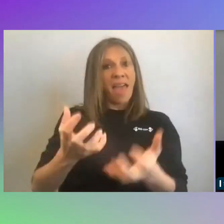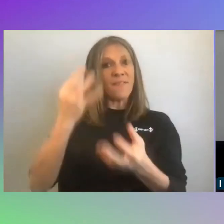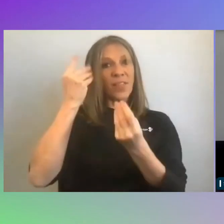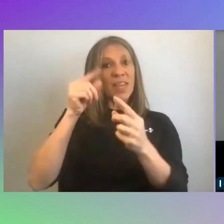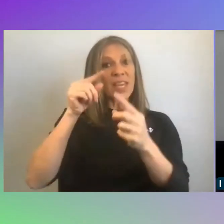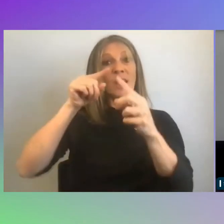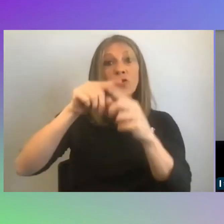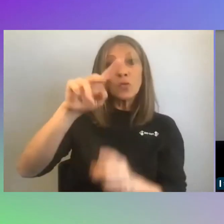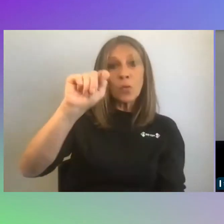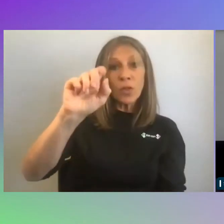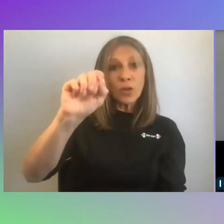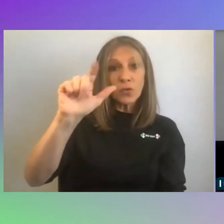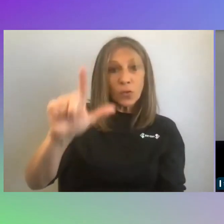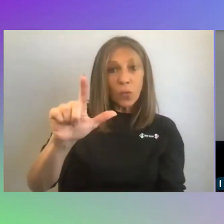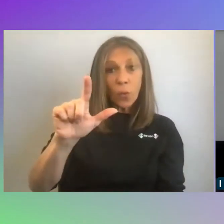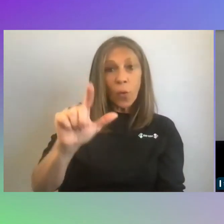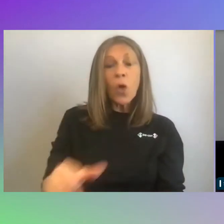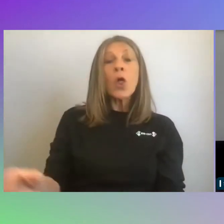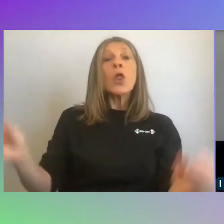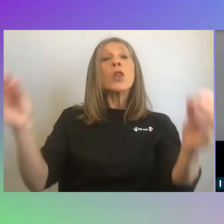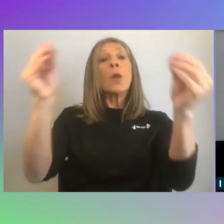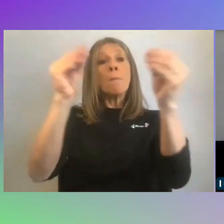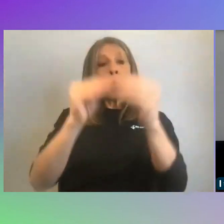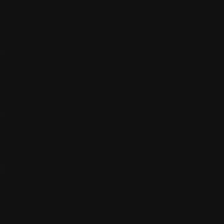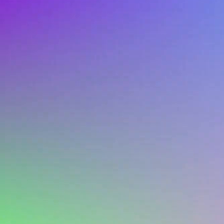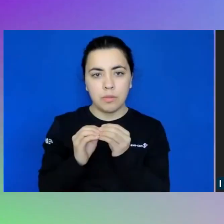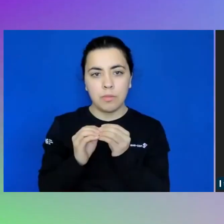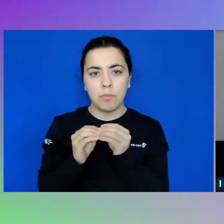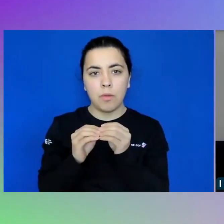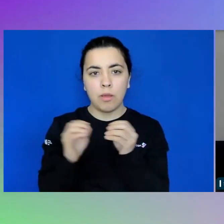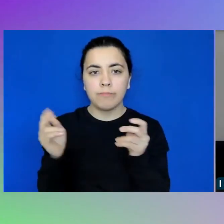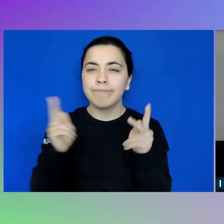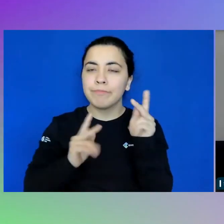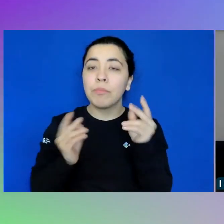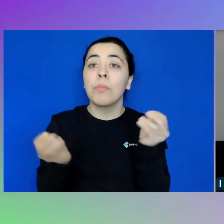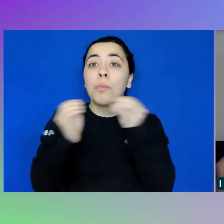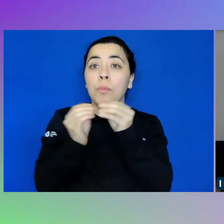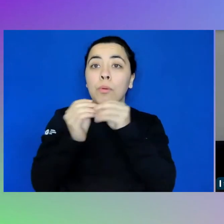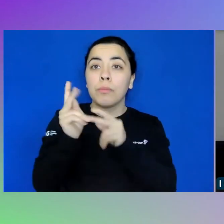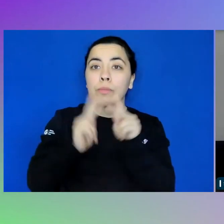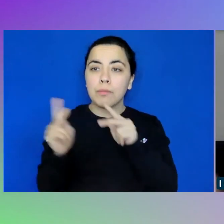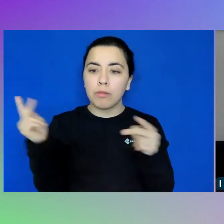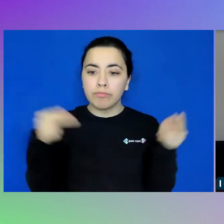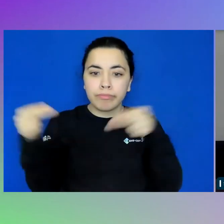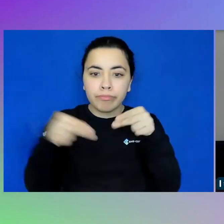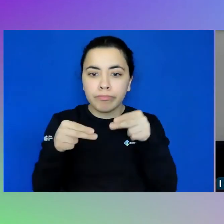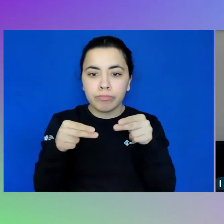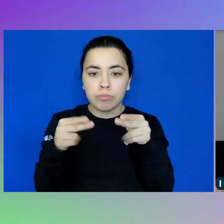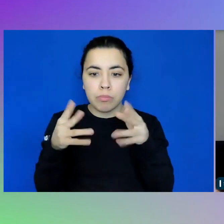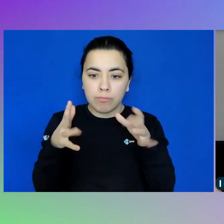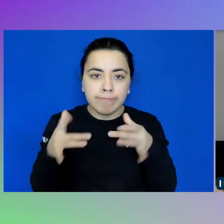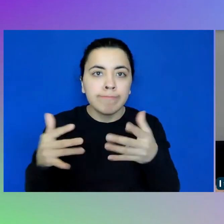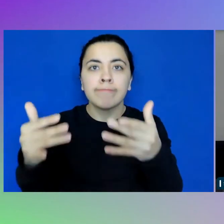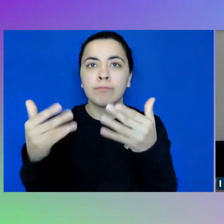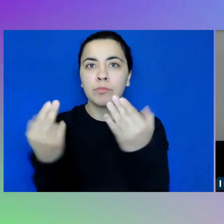the more traction it gets in the community. Um, knowledge automatically builds as you're using the tool because, you know